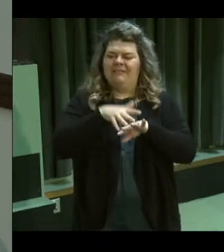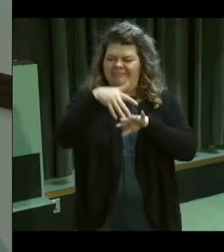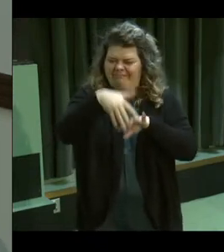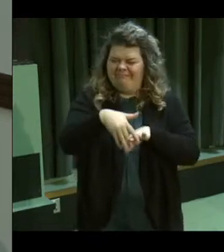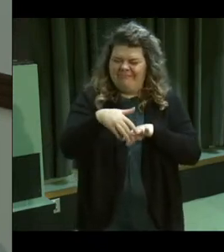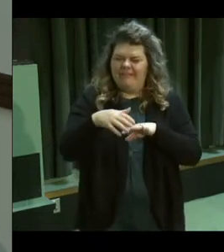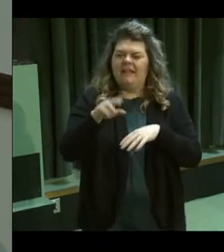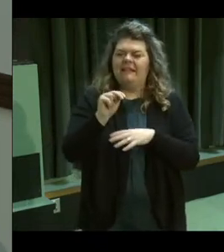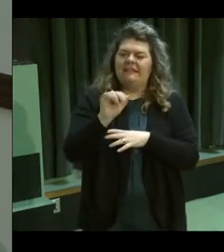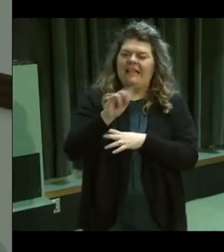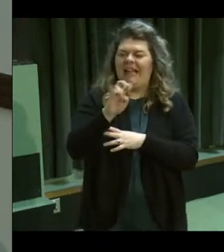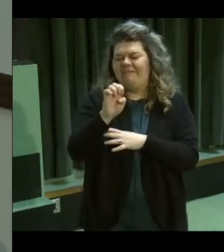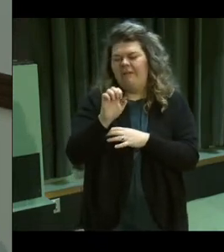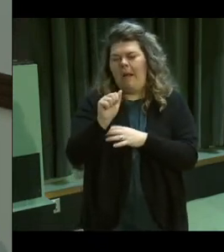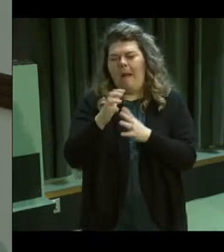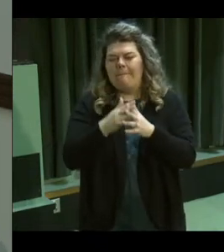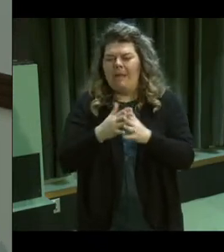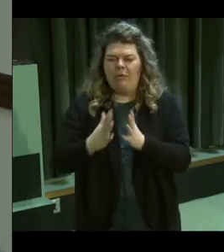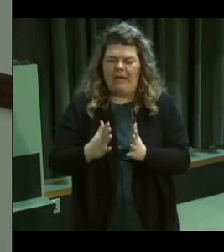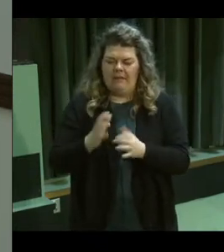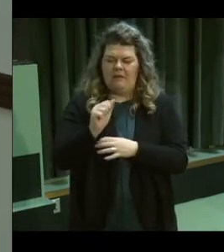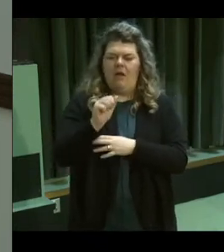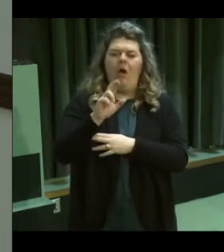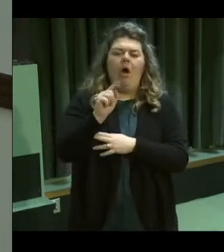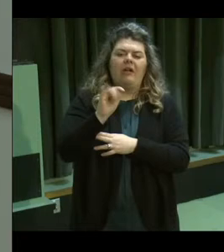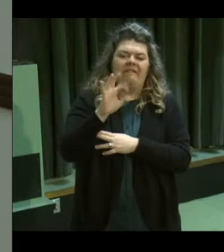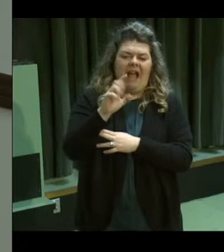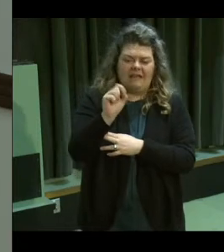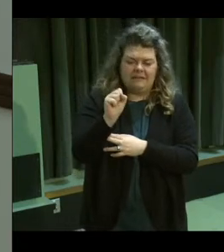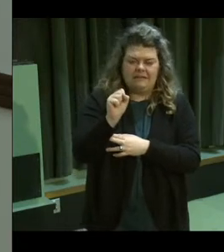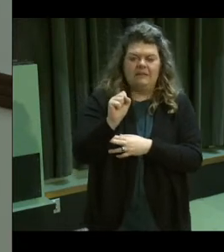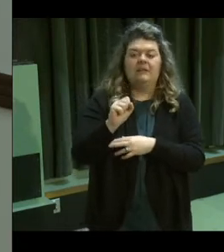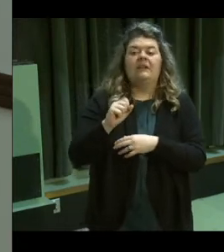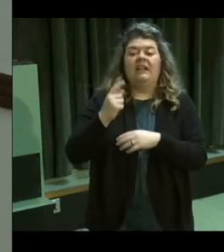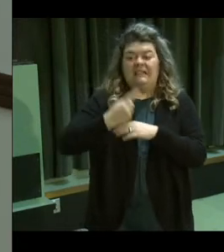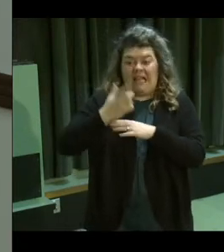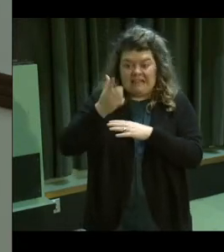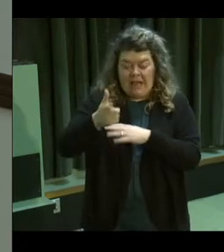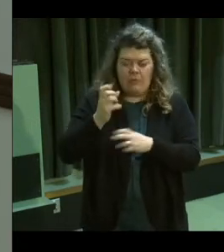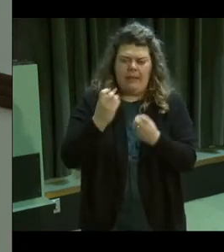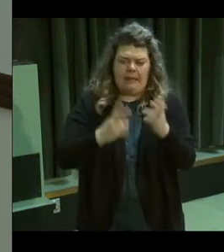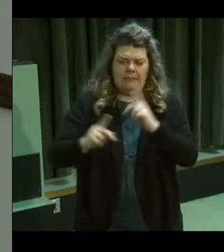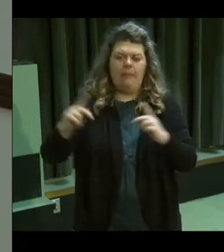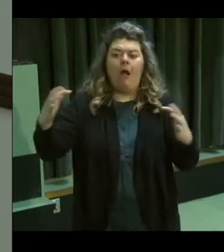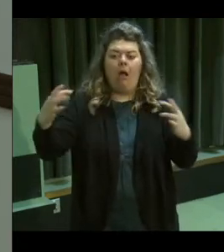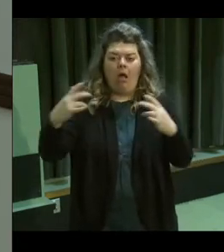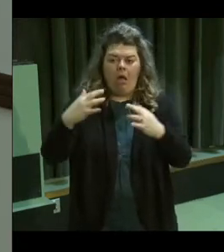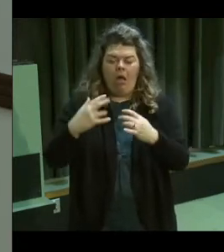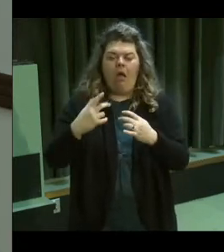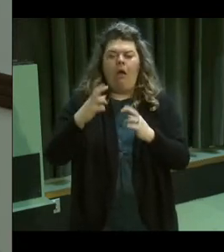Several days later, 40,000